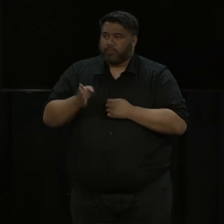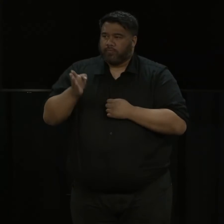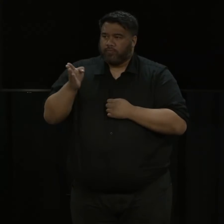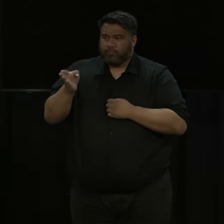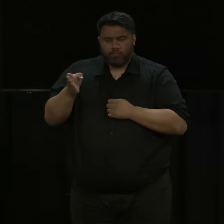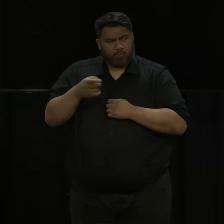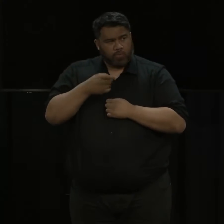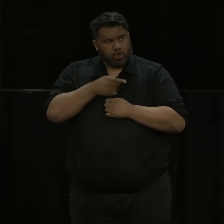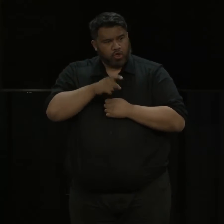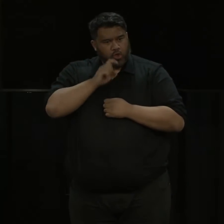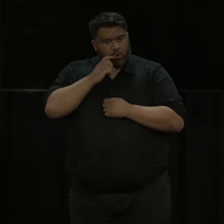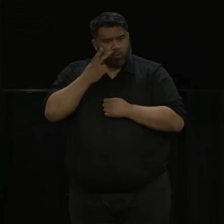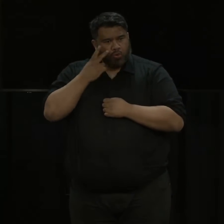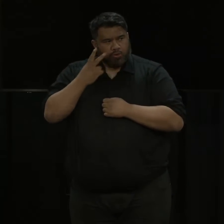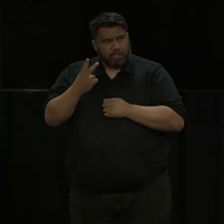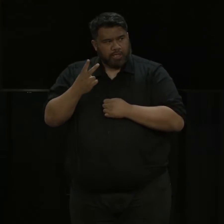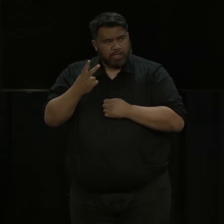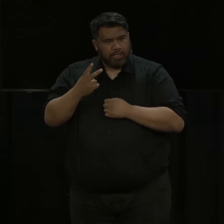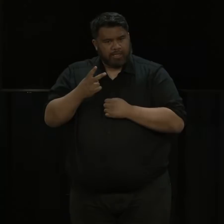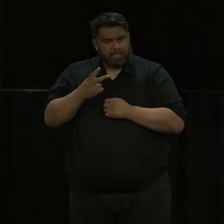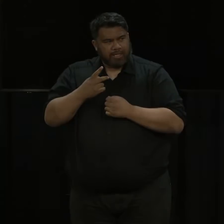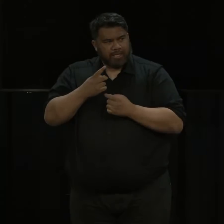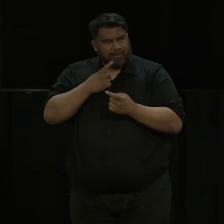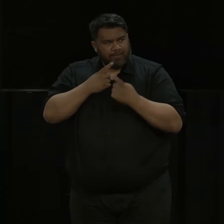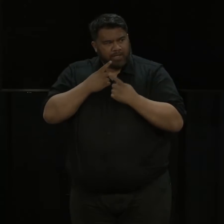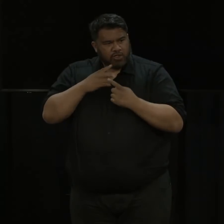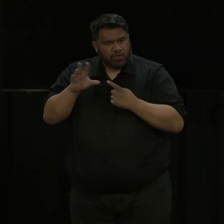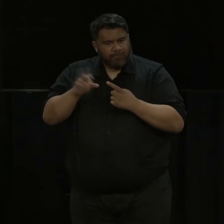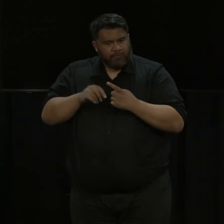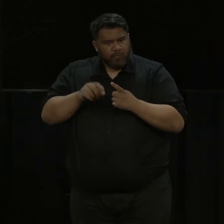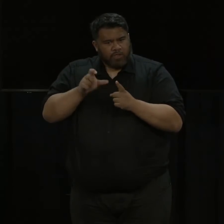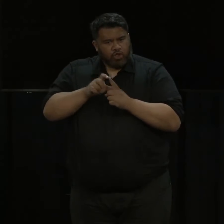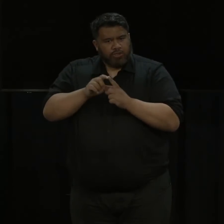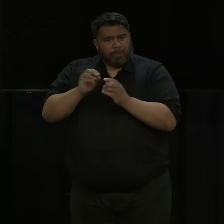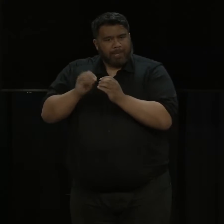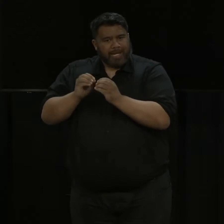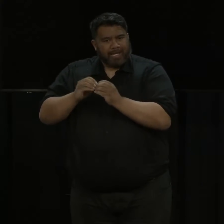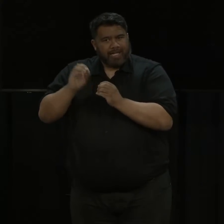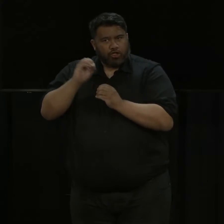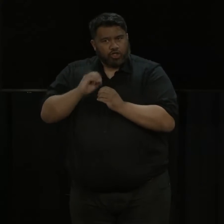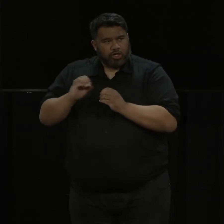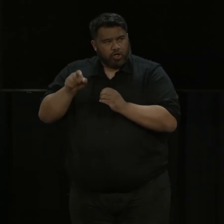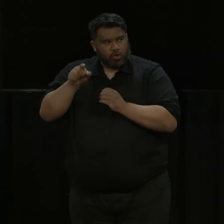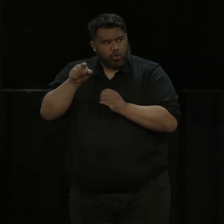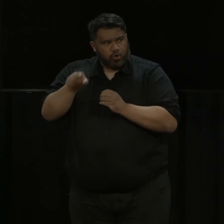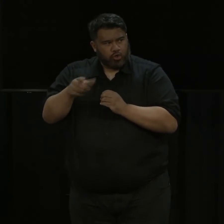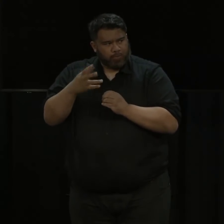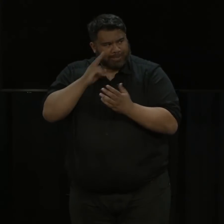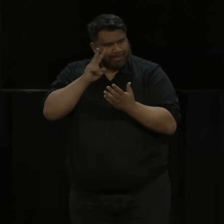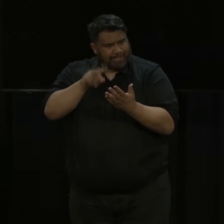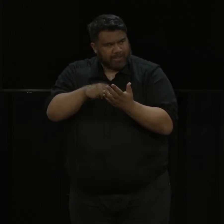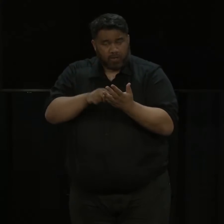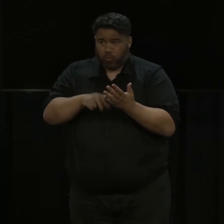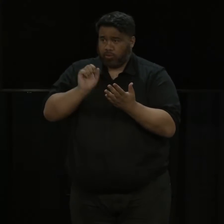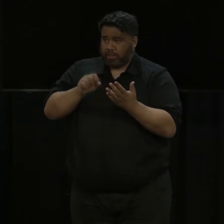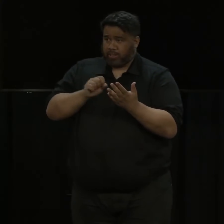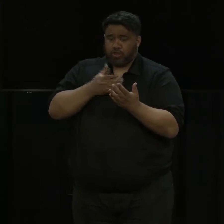increase in risk. You are busily had the pee-